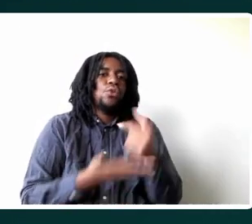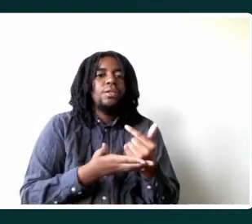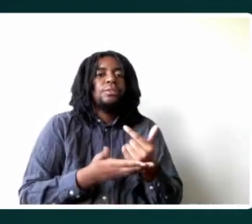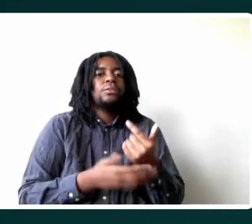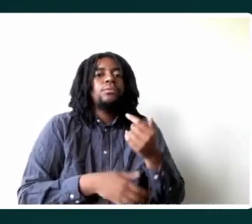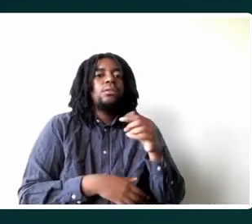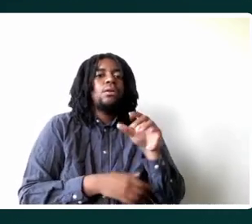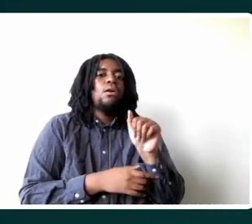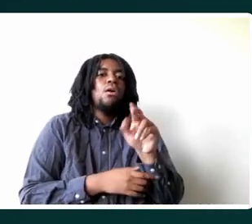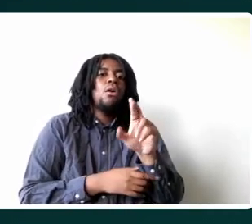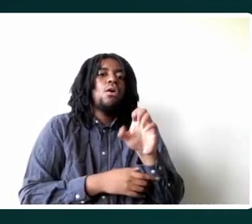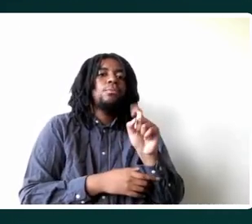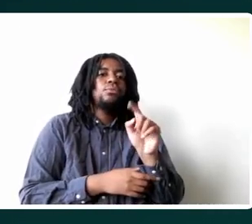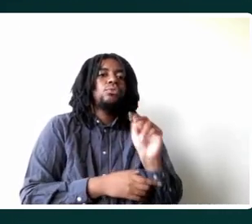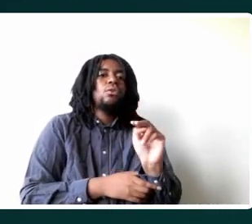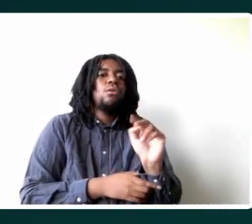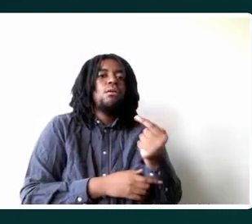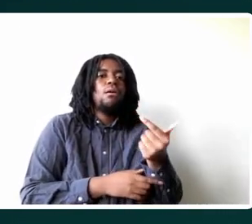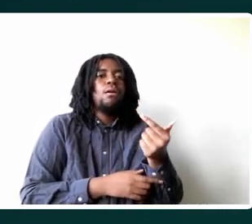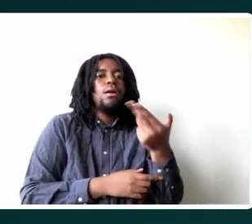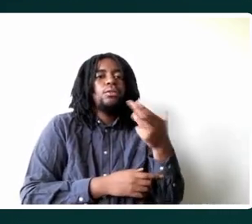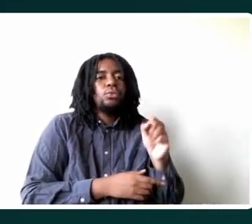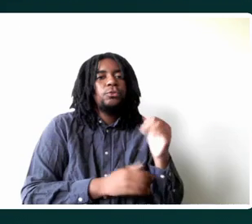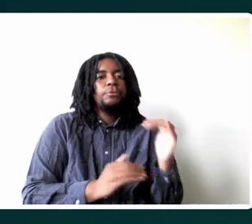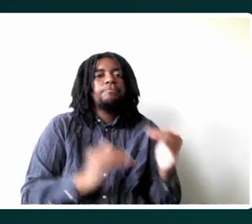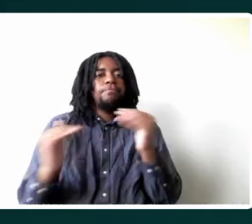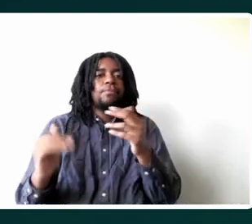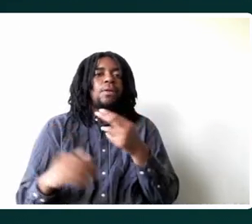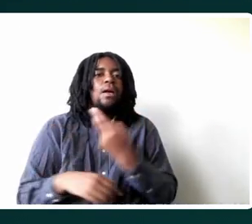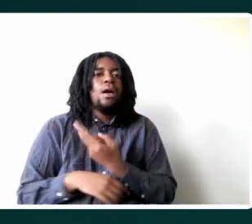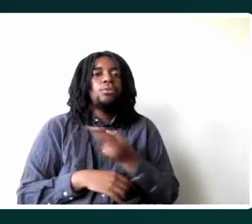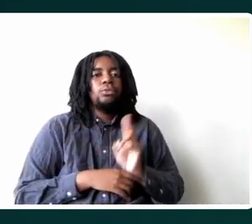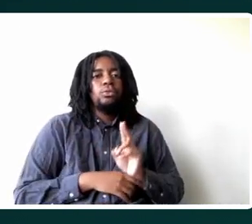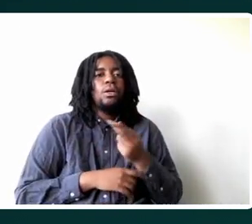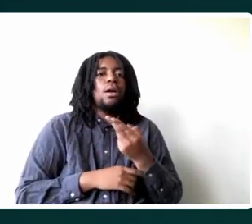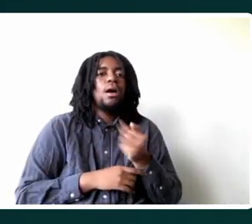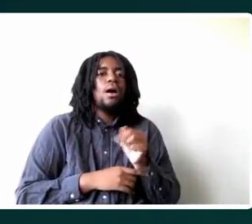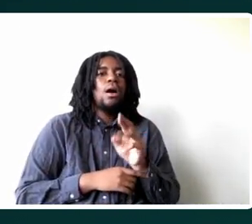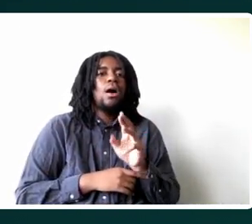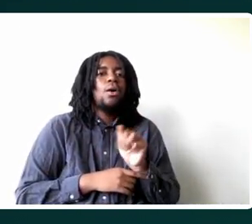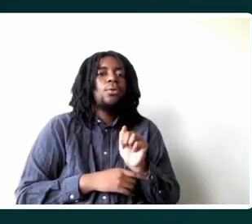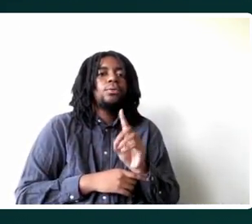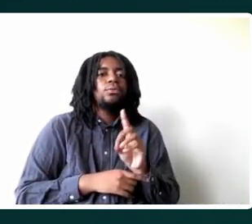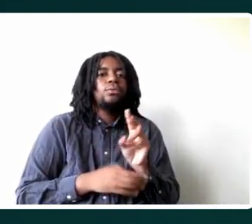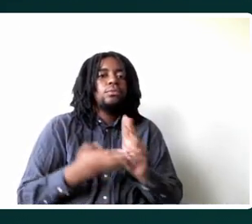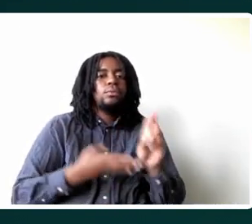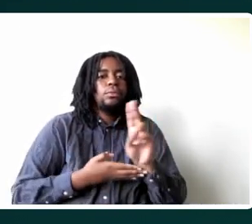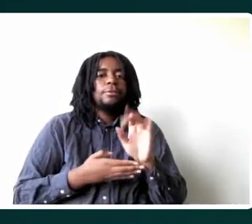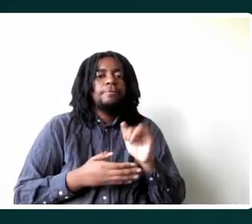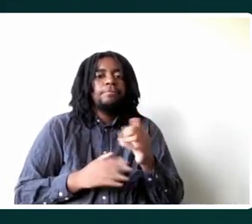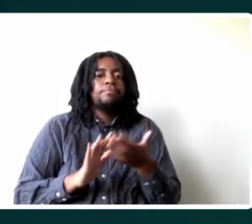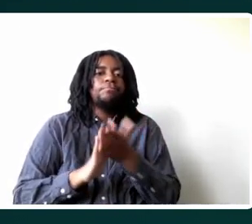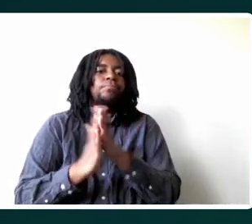then became a long-time art teacher at Shaw Junior High School here in Washington, D.C.